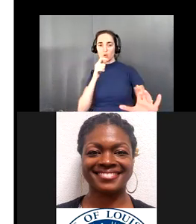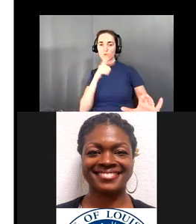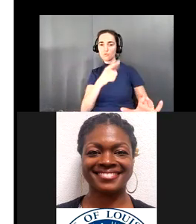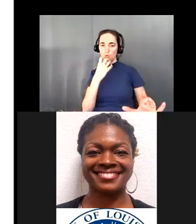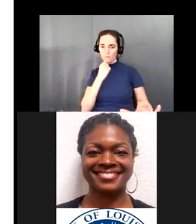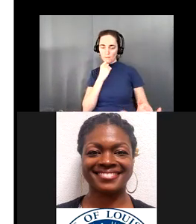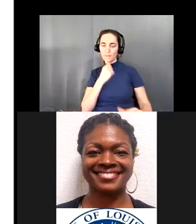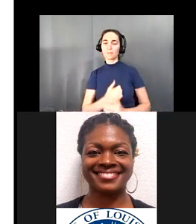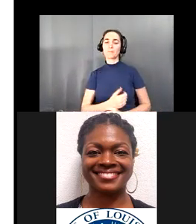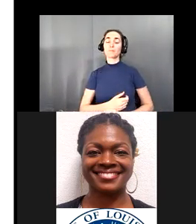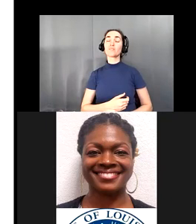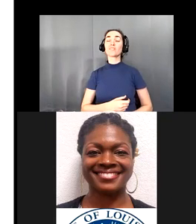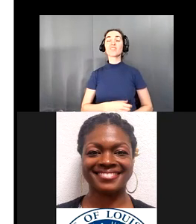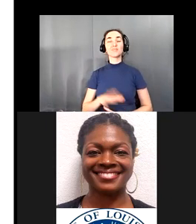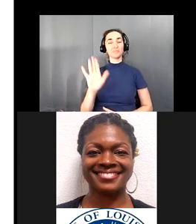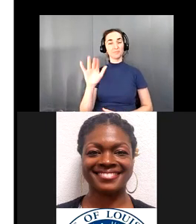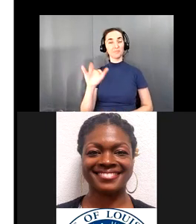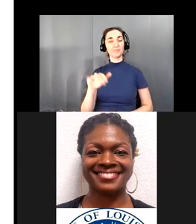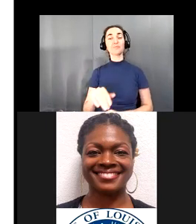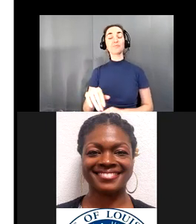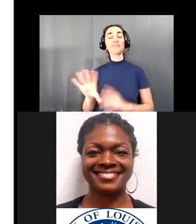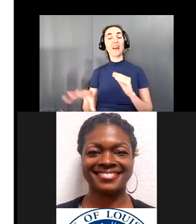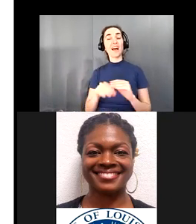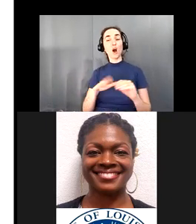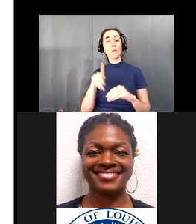you know, if you can put these on the platforms to how best to approach a child